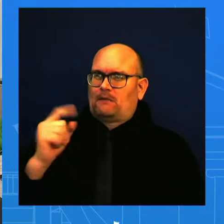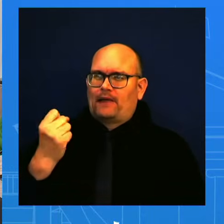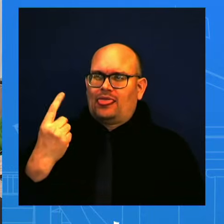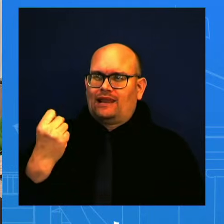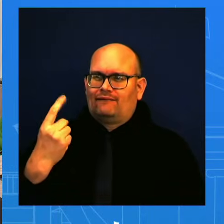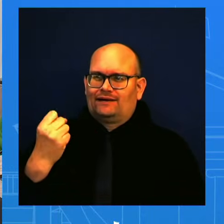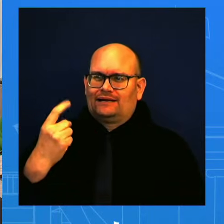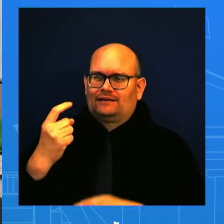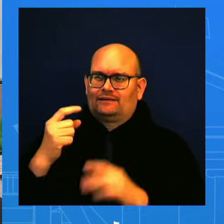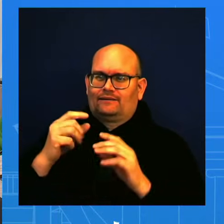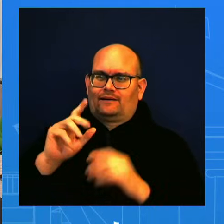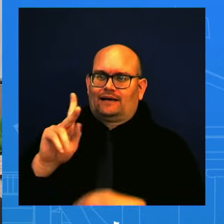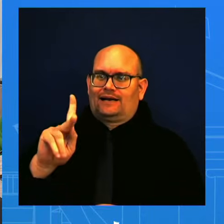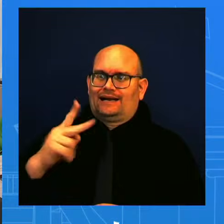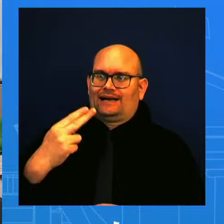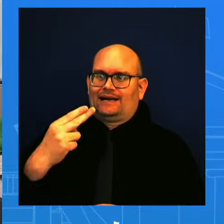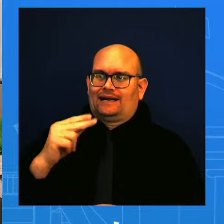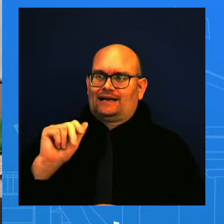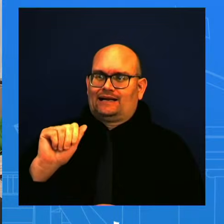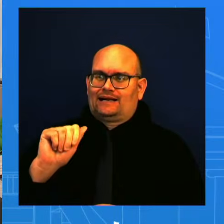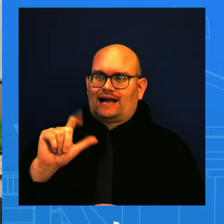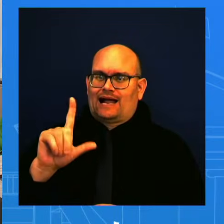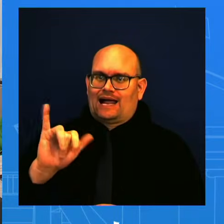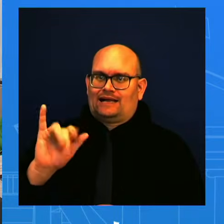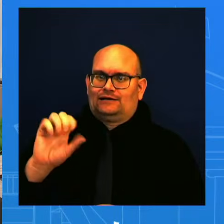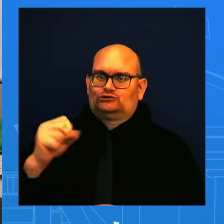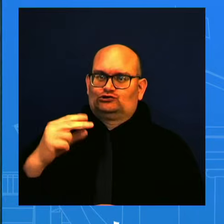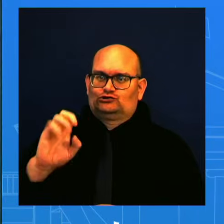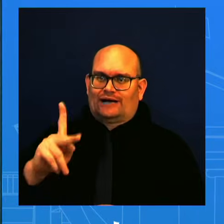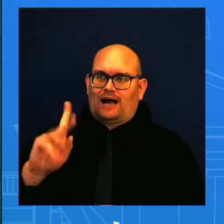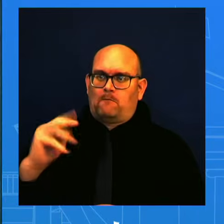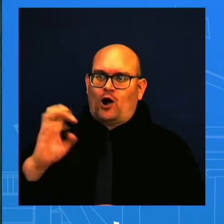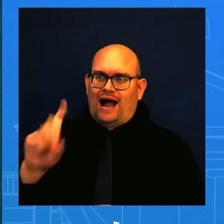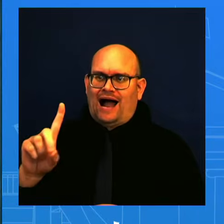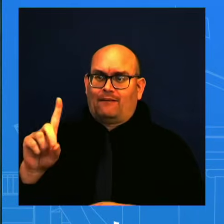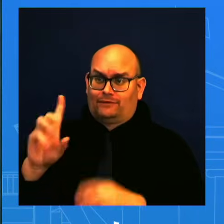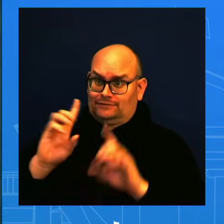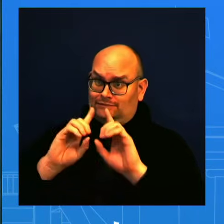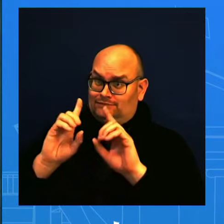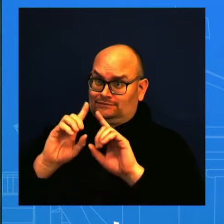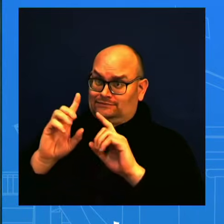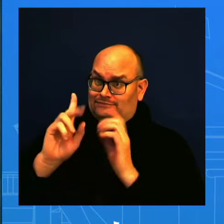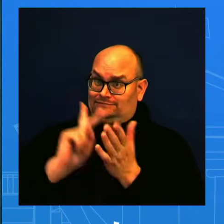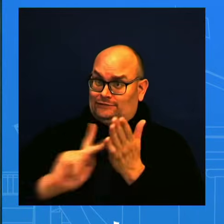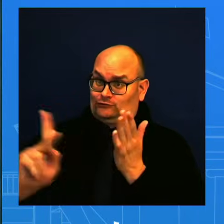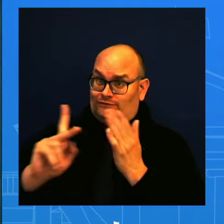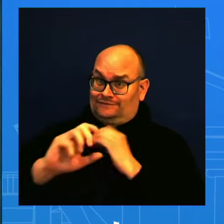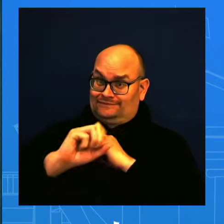and thousands of survivors who -- whose lives were changed -- forever changed because of what happened almost a year ago.